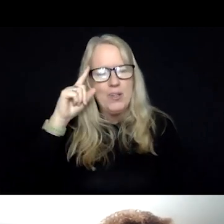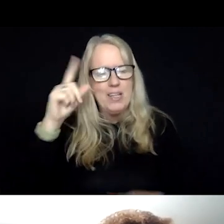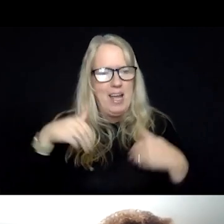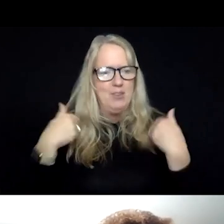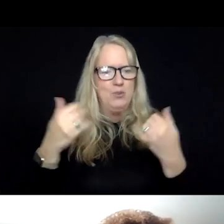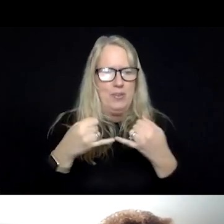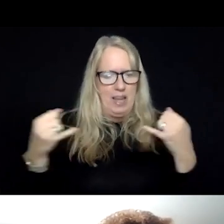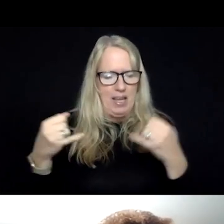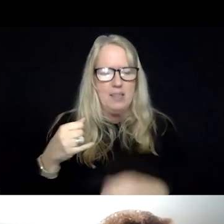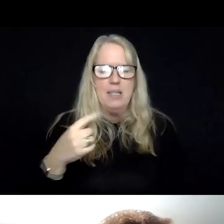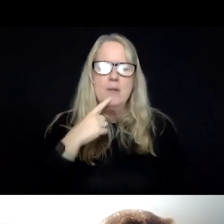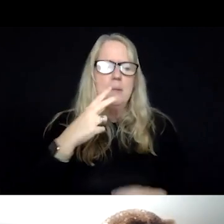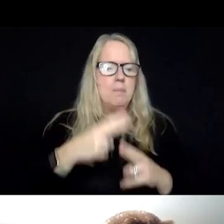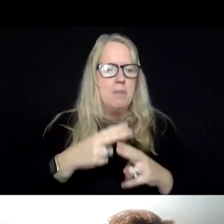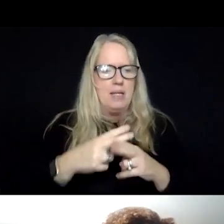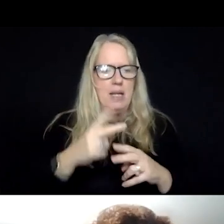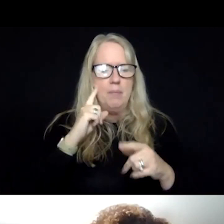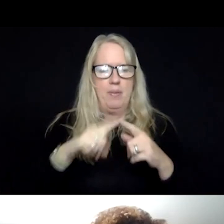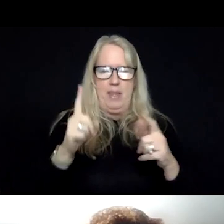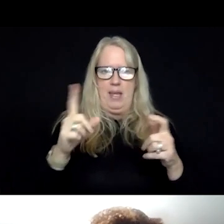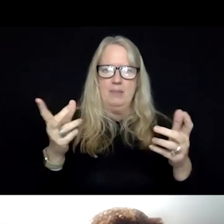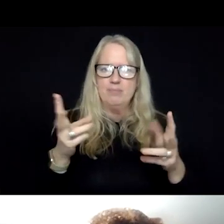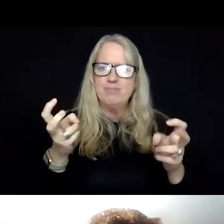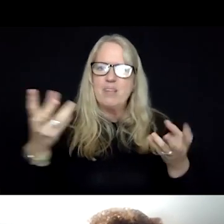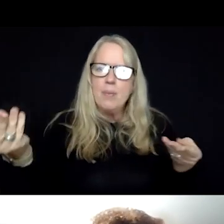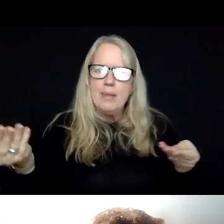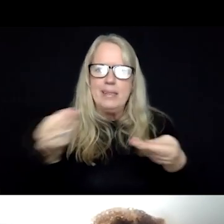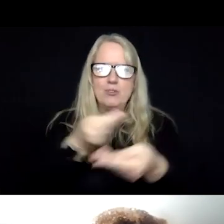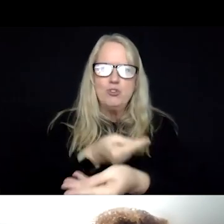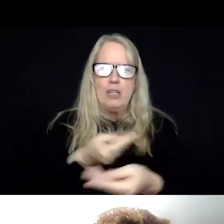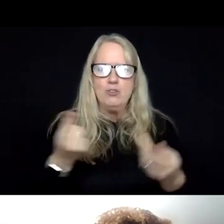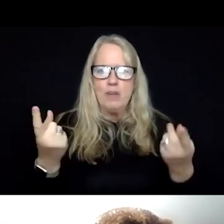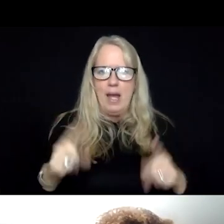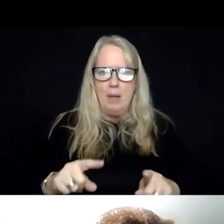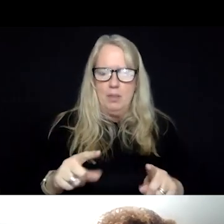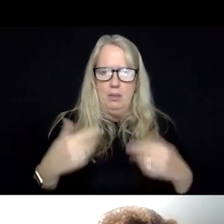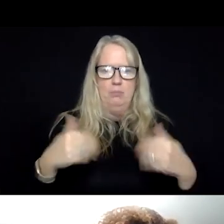I MENTIONED THE EXCHANGES THAT HELPED, AND ALSO, LEARNING THESE